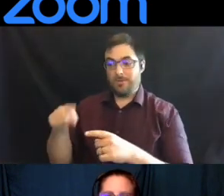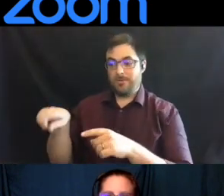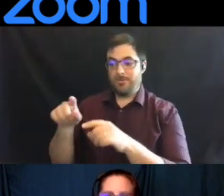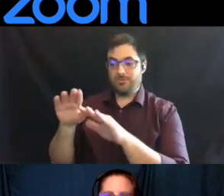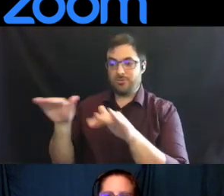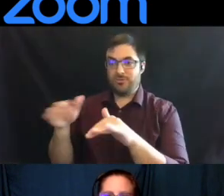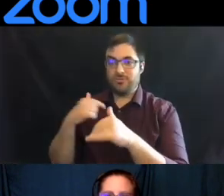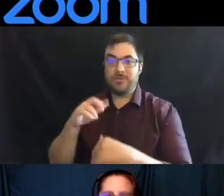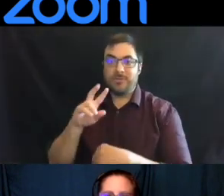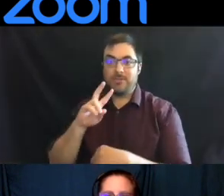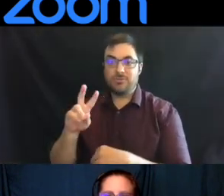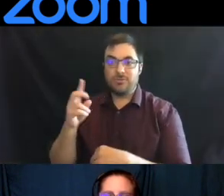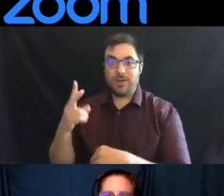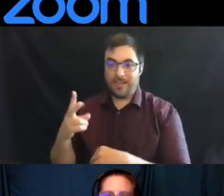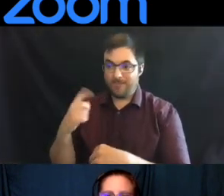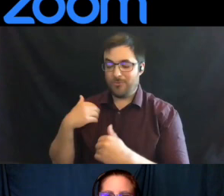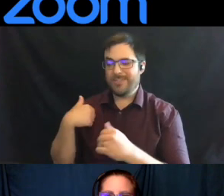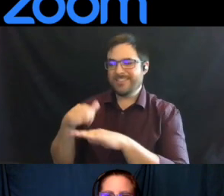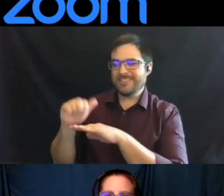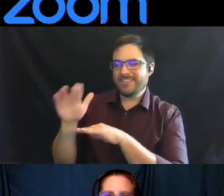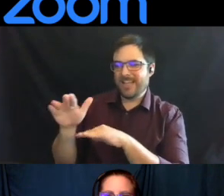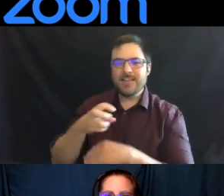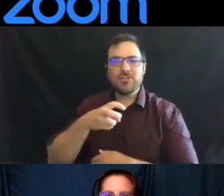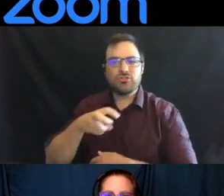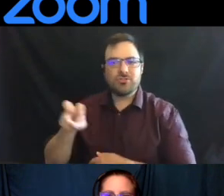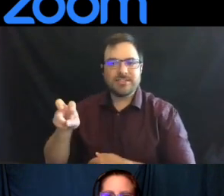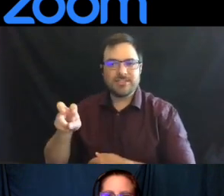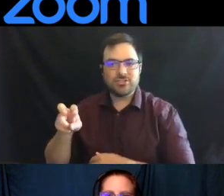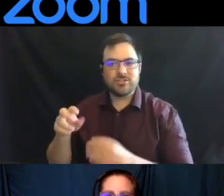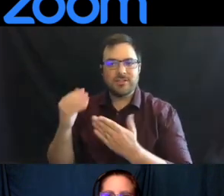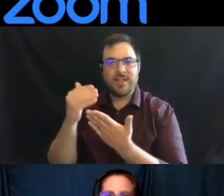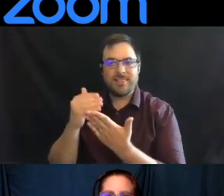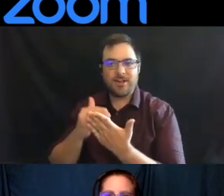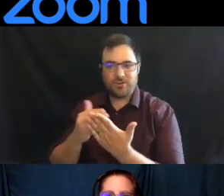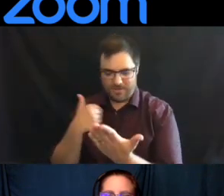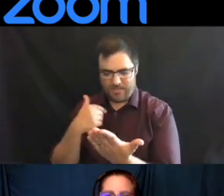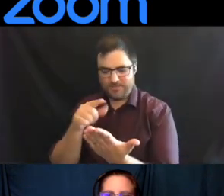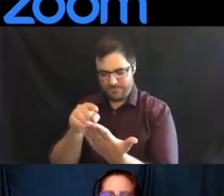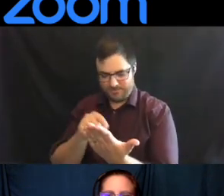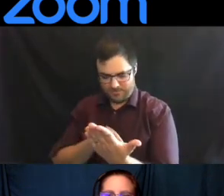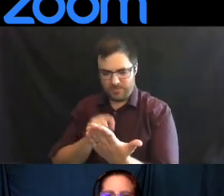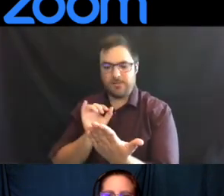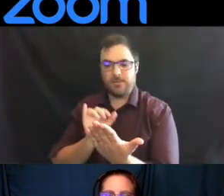transition letter. So on that letter it does have the resources that families can connect with